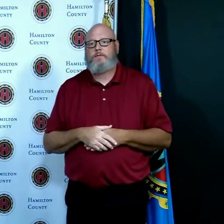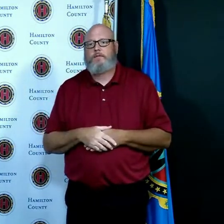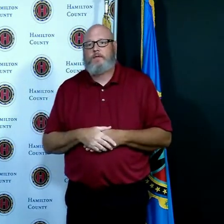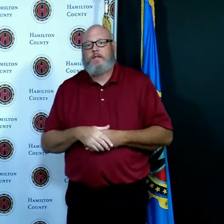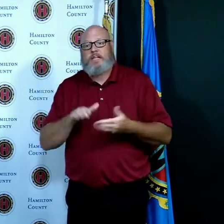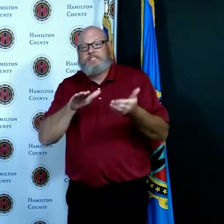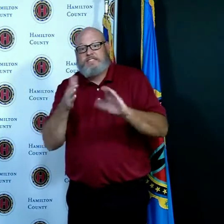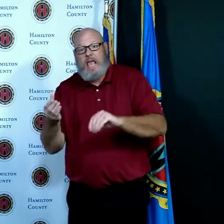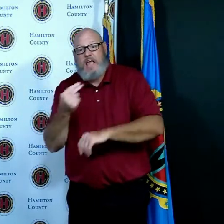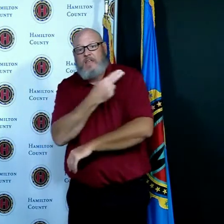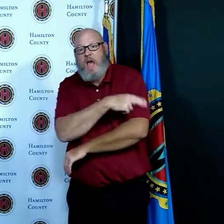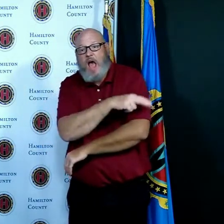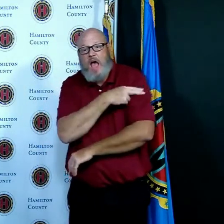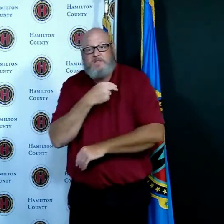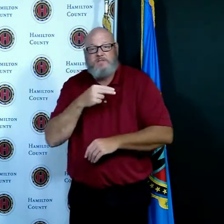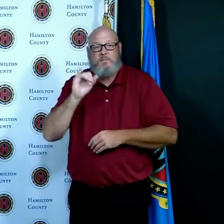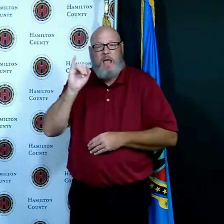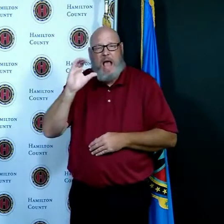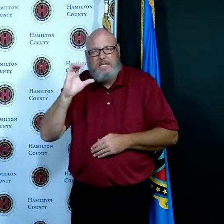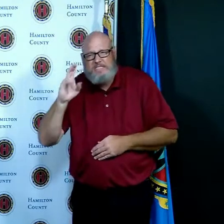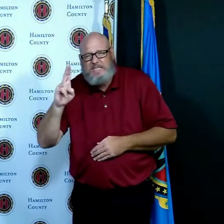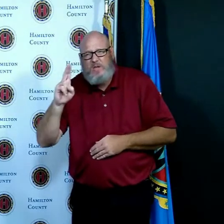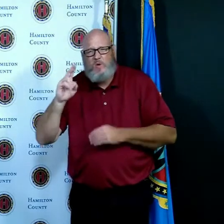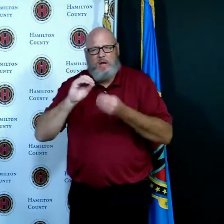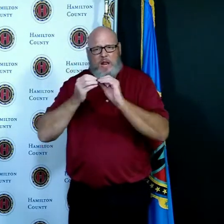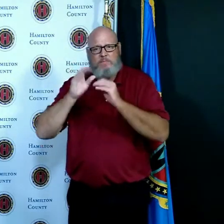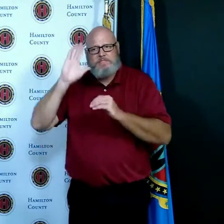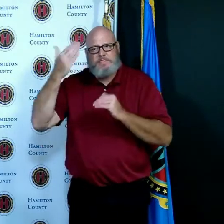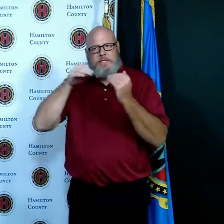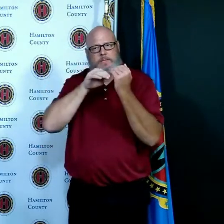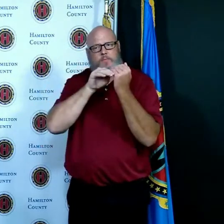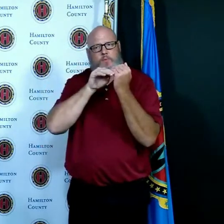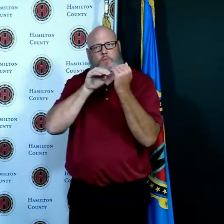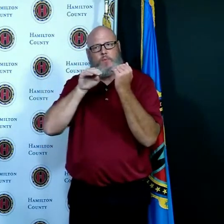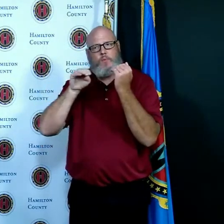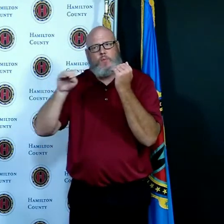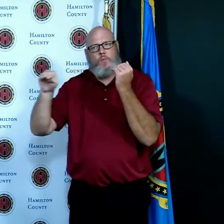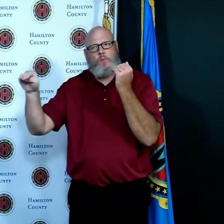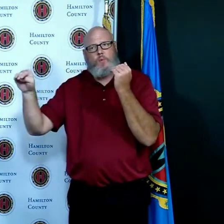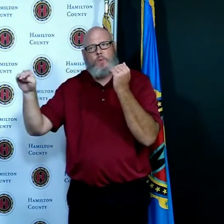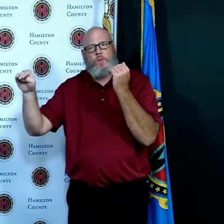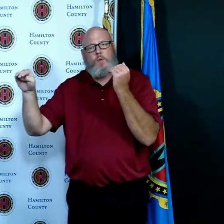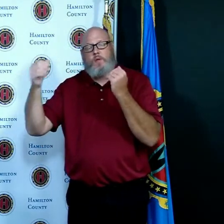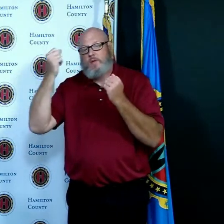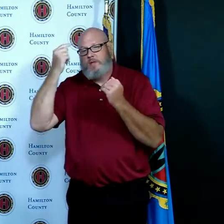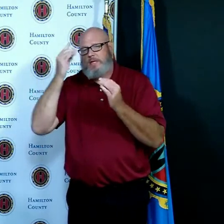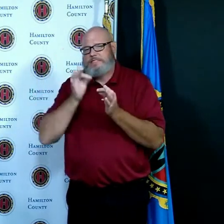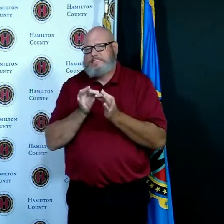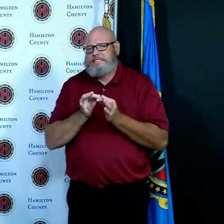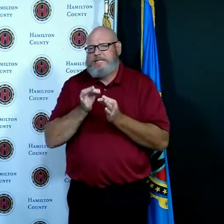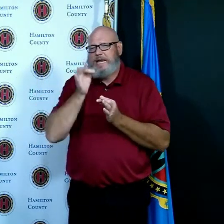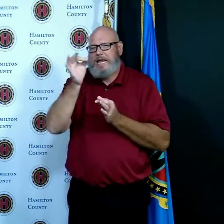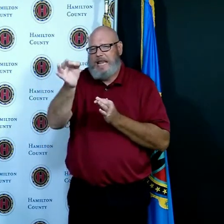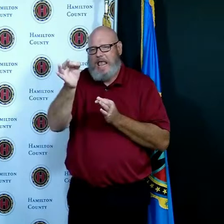we know that these are delayed indicators so any kind of increase because of previous spikes take a few weeks to start to show up